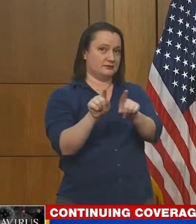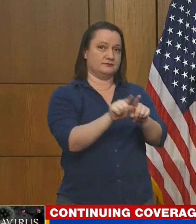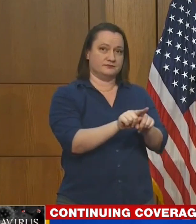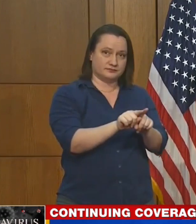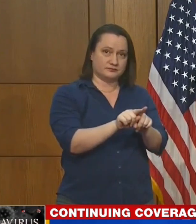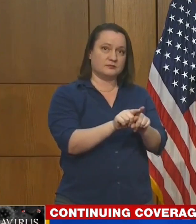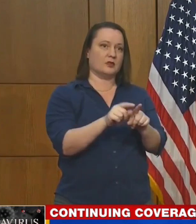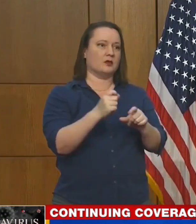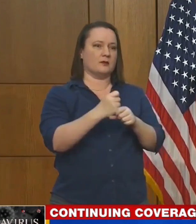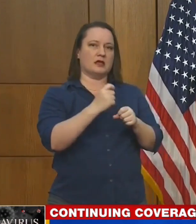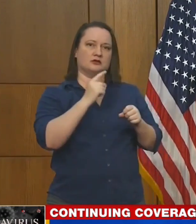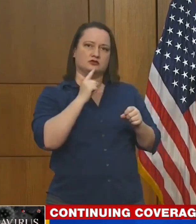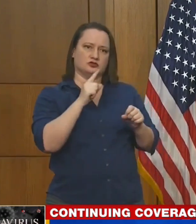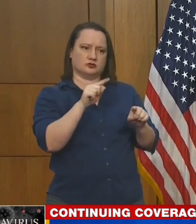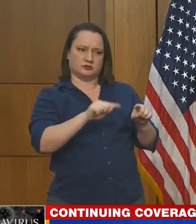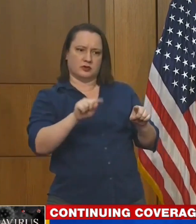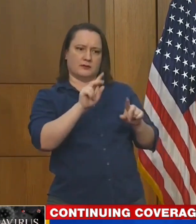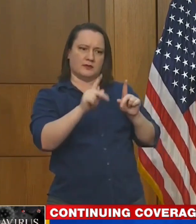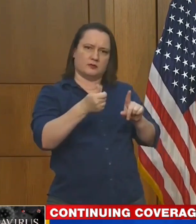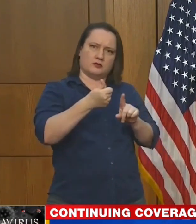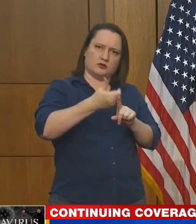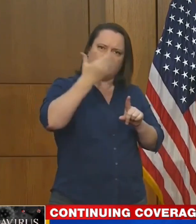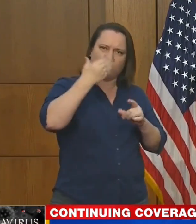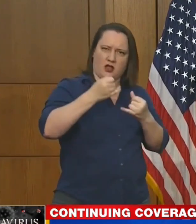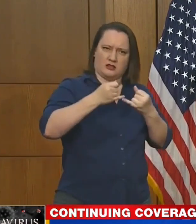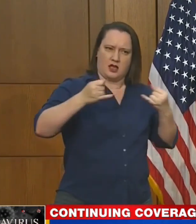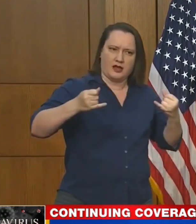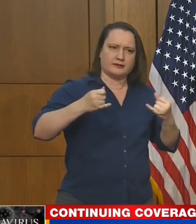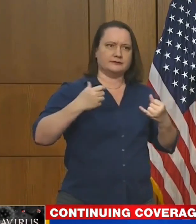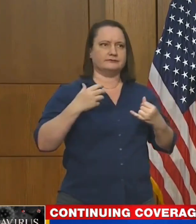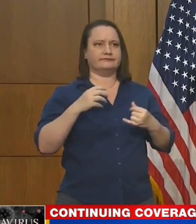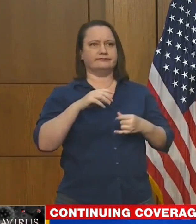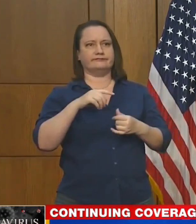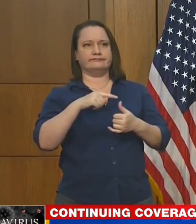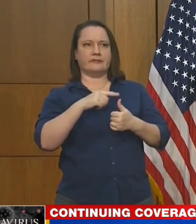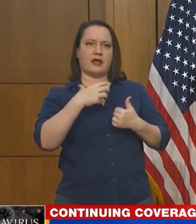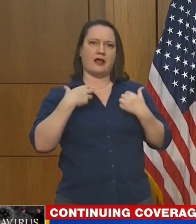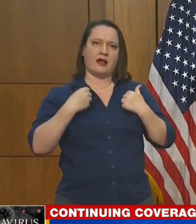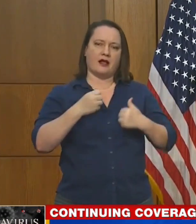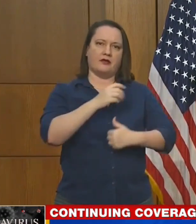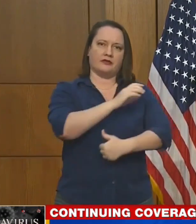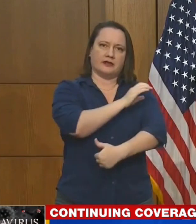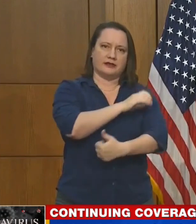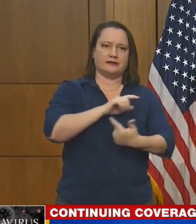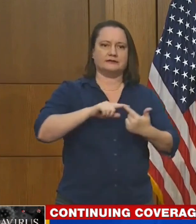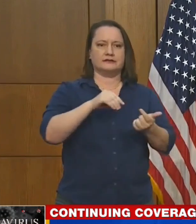SURE THAT ORGANIZATIONS ON THE FRONT LINES OF THE COVID NINETEEN RESPONSE INCLUDING